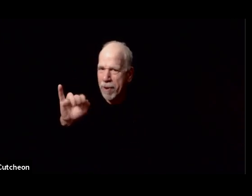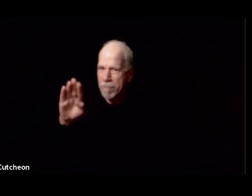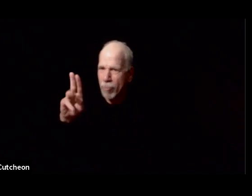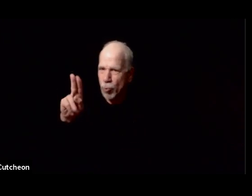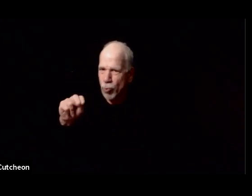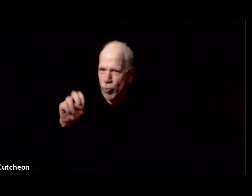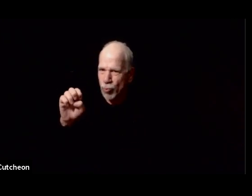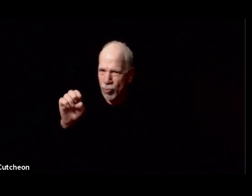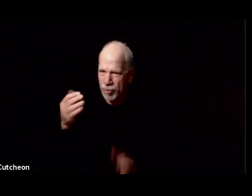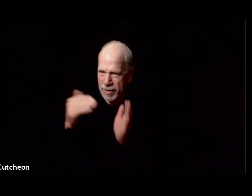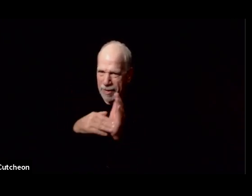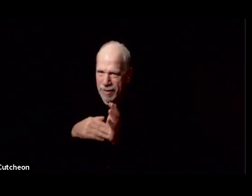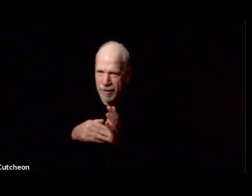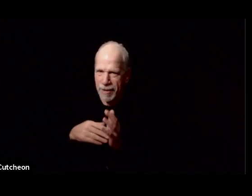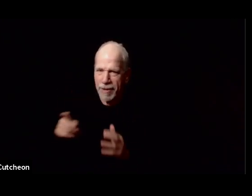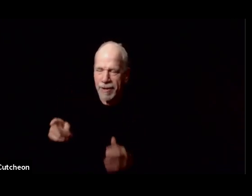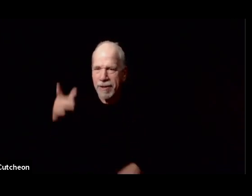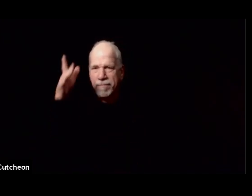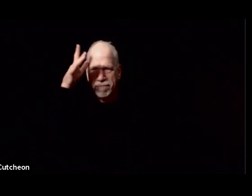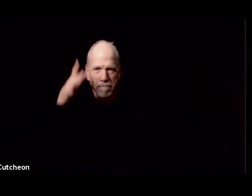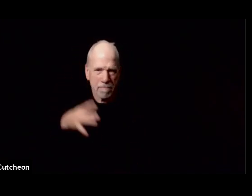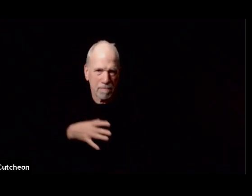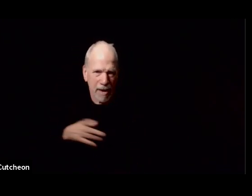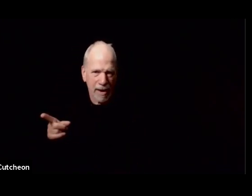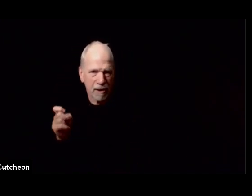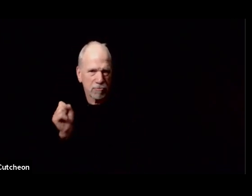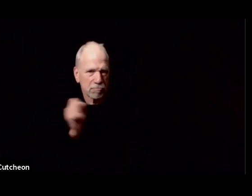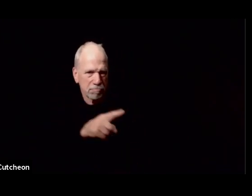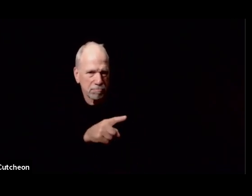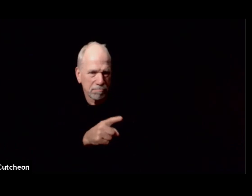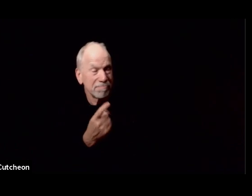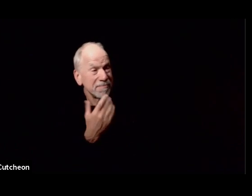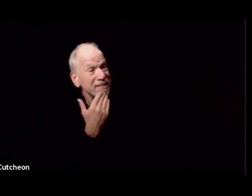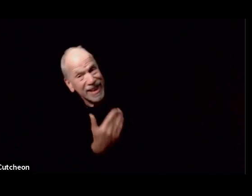additional question I have a question about the seroprevalence study if I